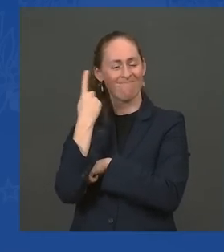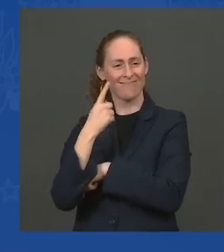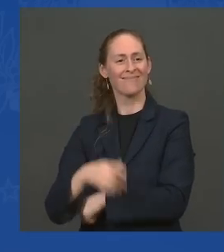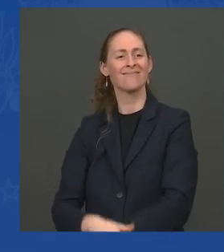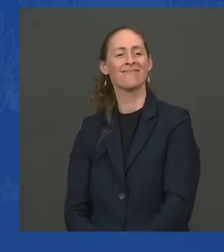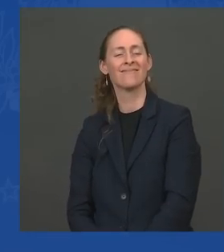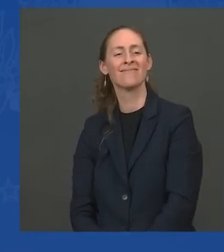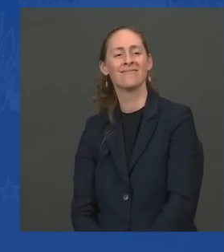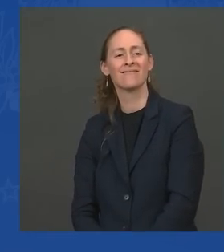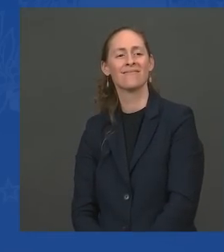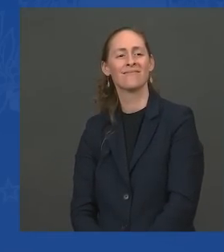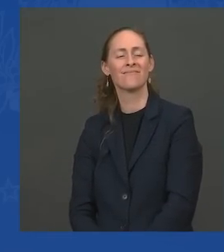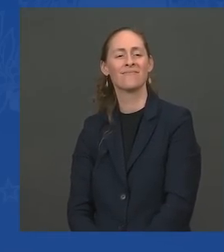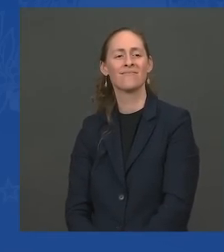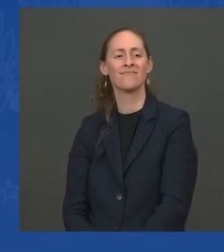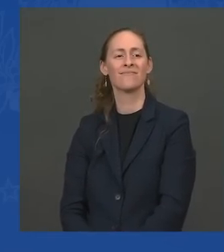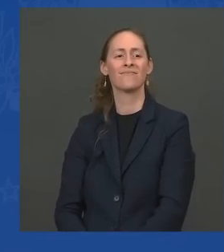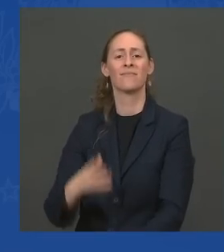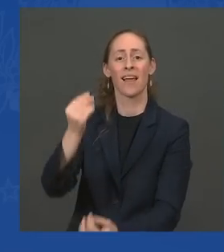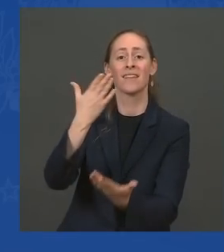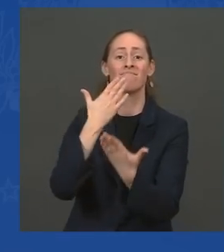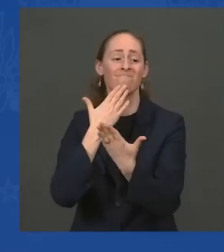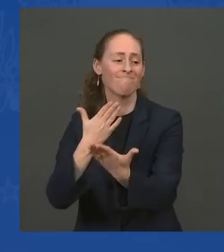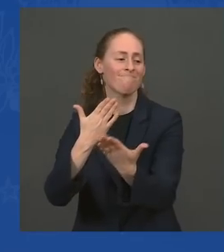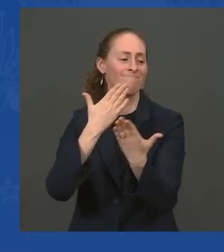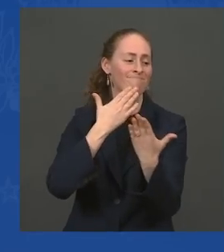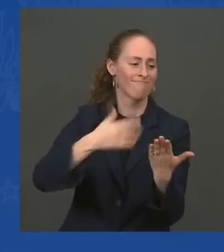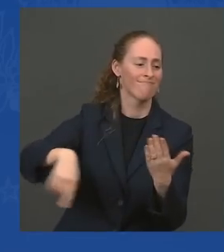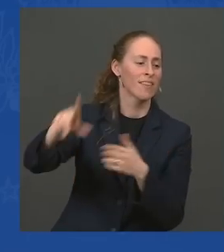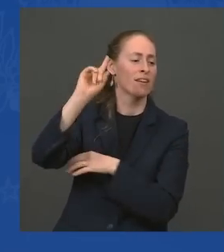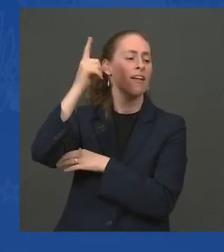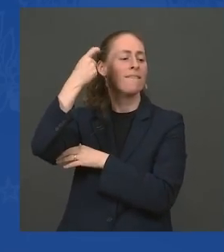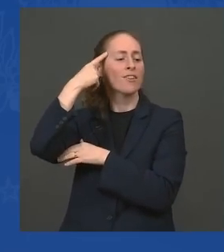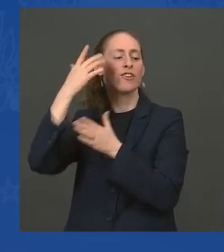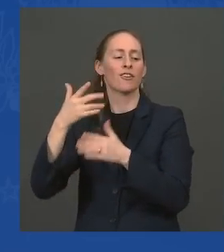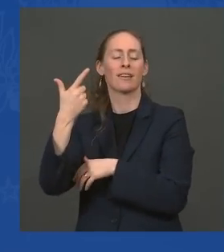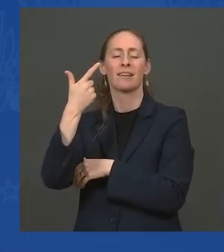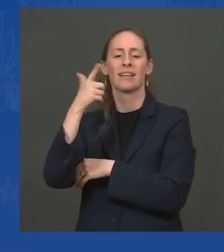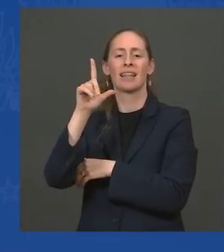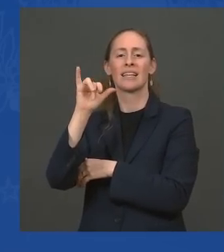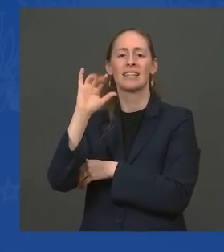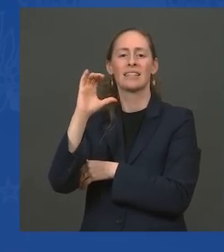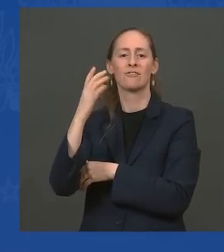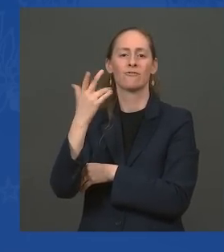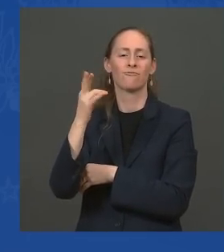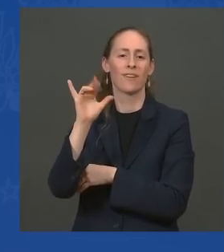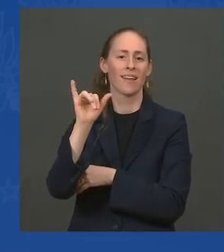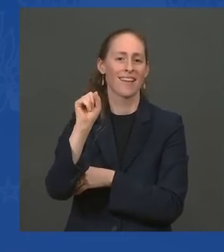I met you in Boston, where I was -- talking about -- actually in Detroit a couple of years ago when I was the mayor of Boston.